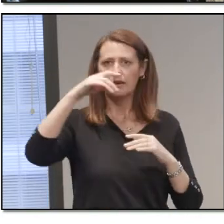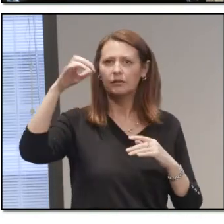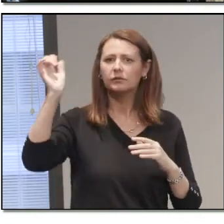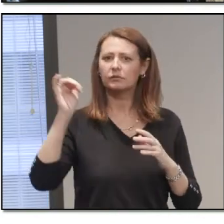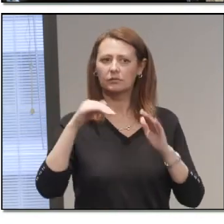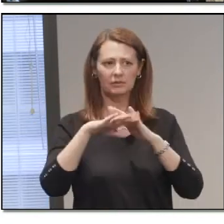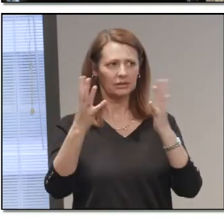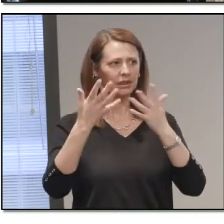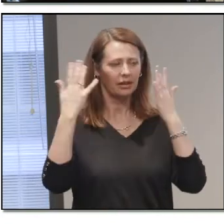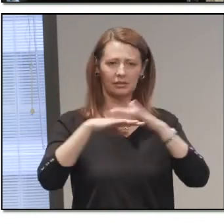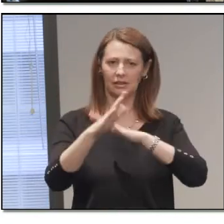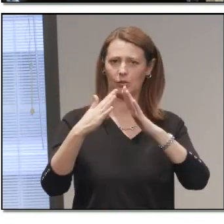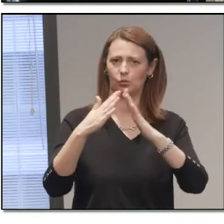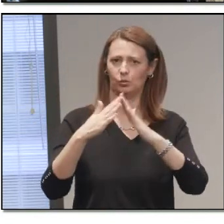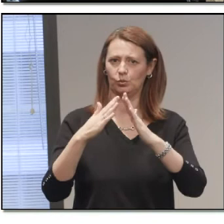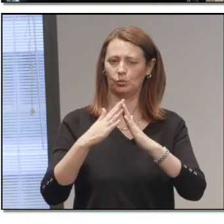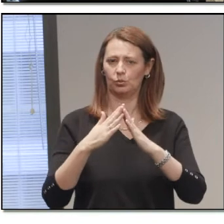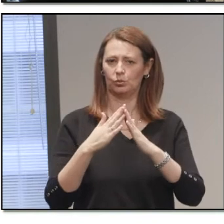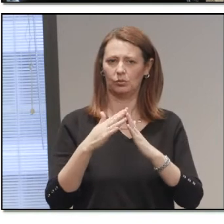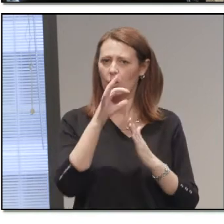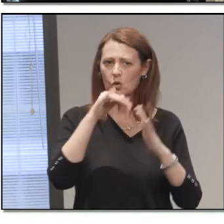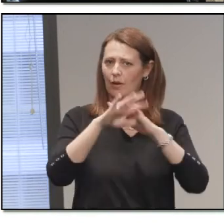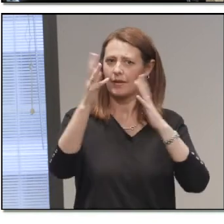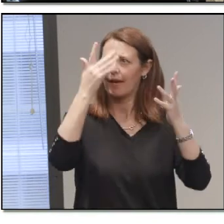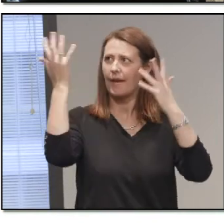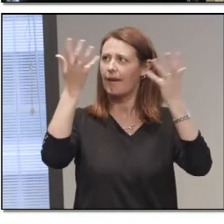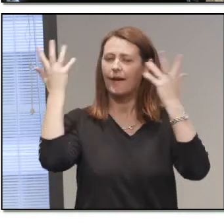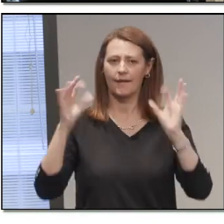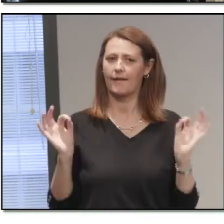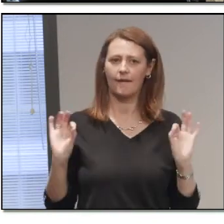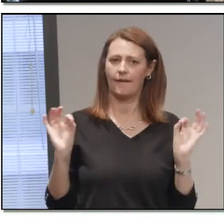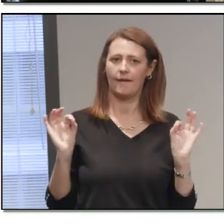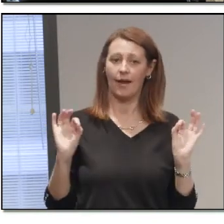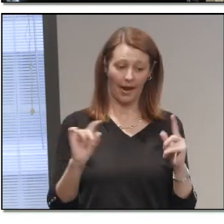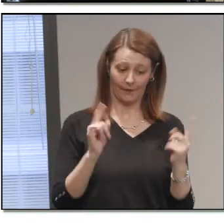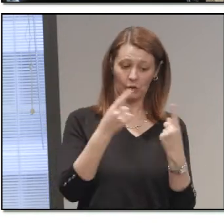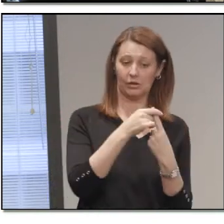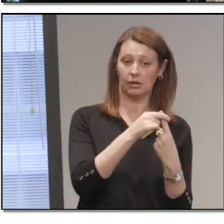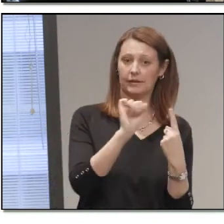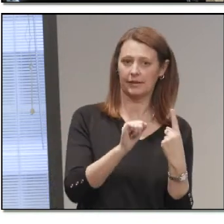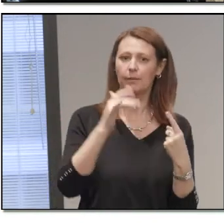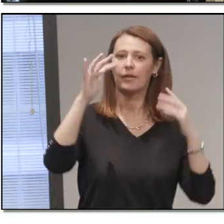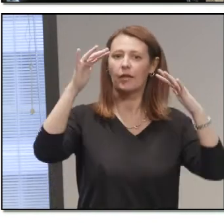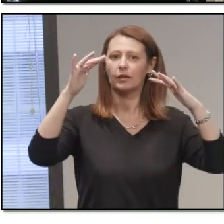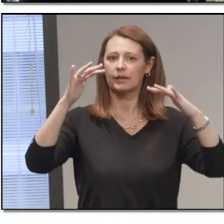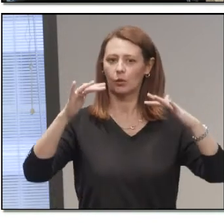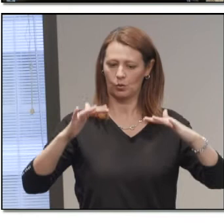inside our house, they're not in the air, they are initially but they settle. If you measure